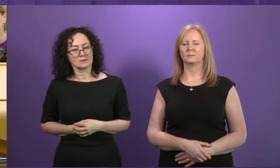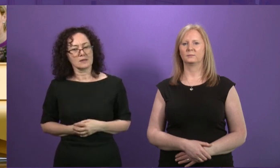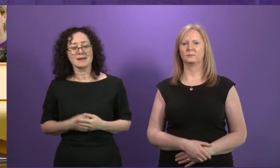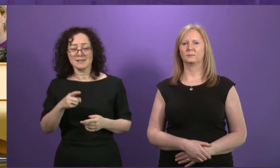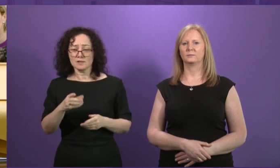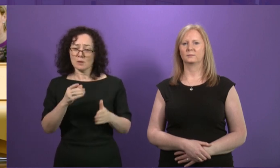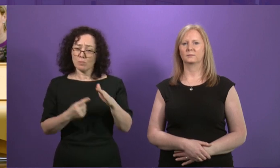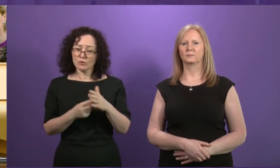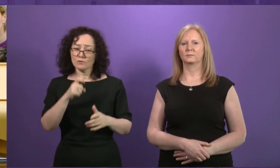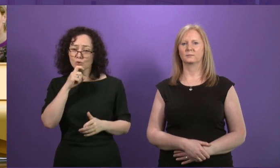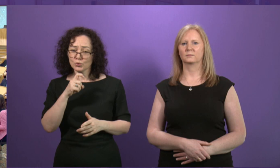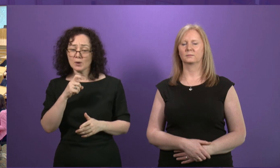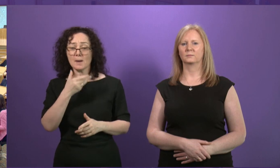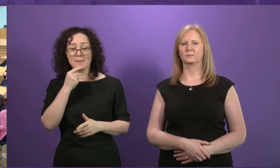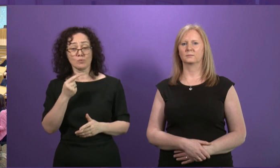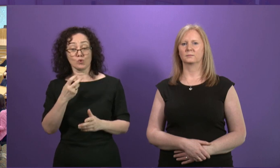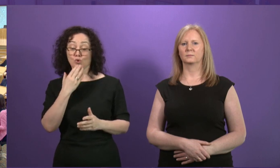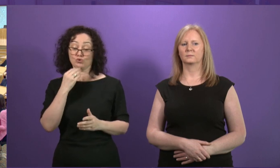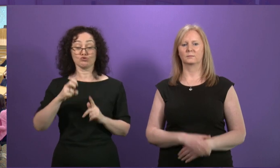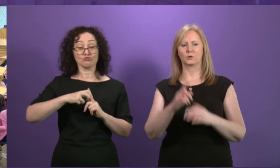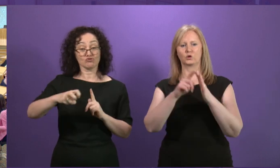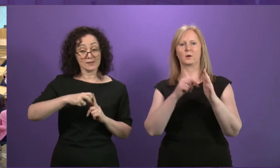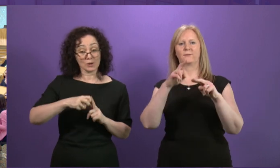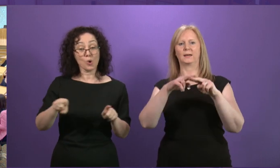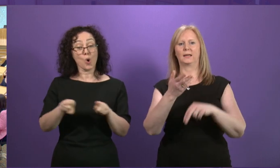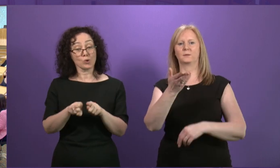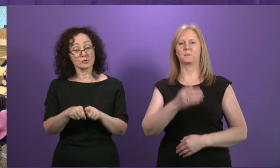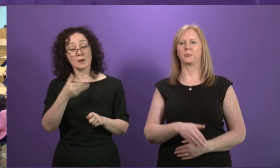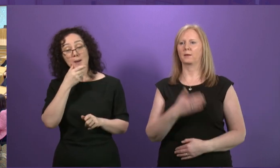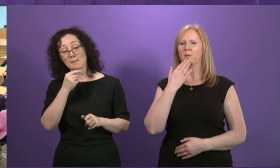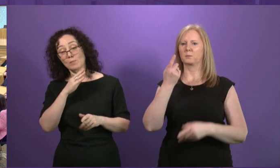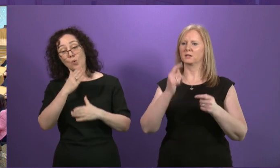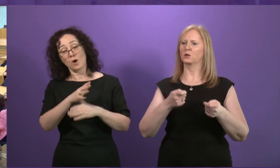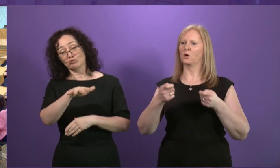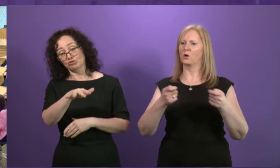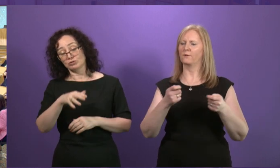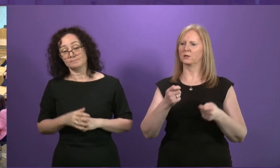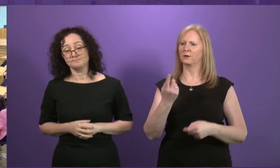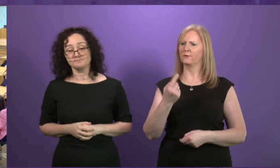and those who use the service. John Finnie (Highlands and Islands) (Green): Does the First Minister share my concern that